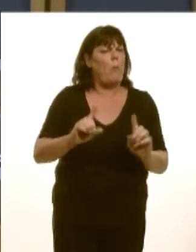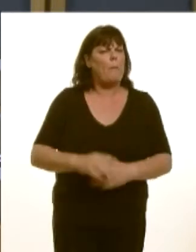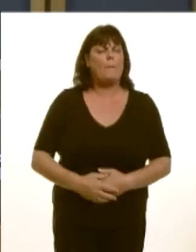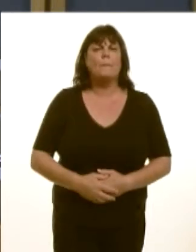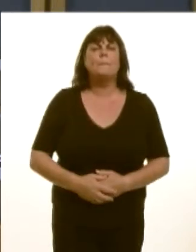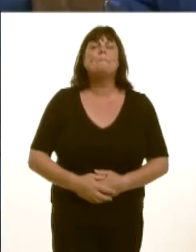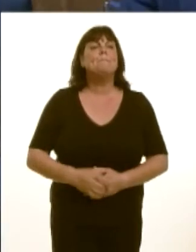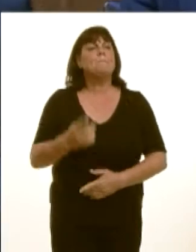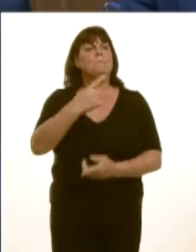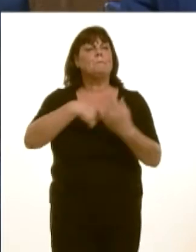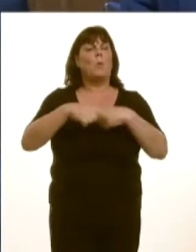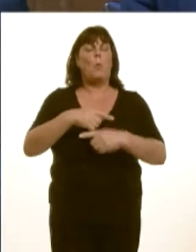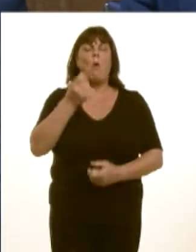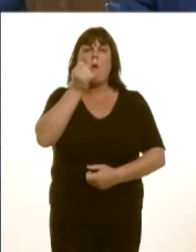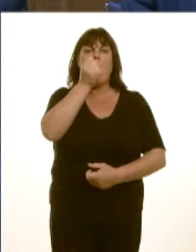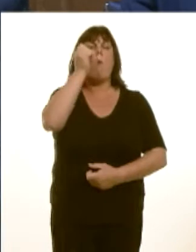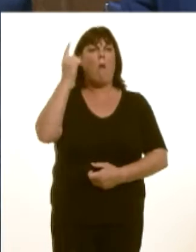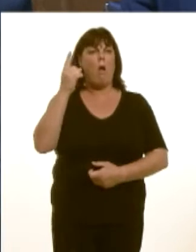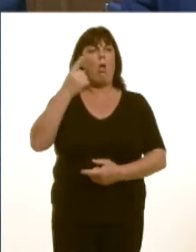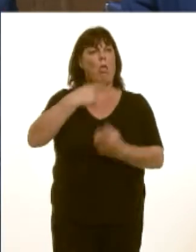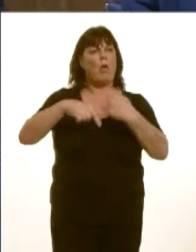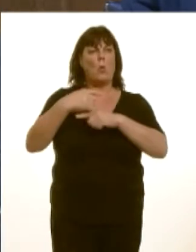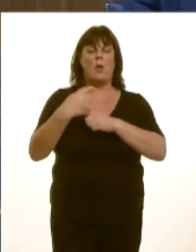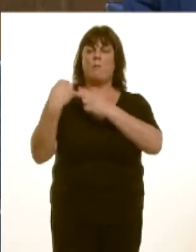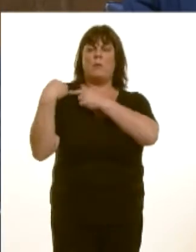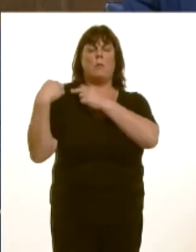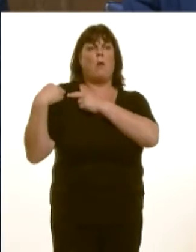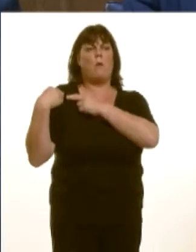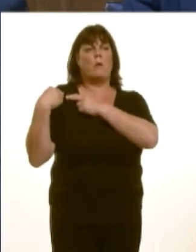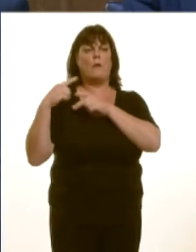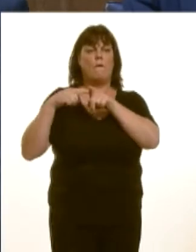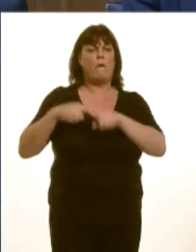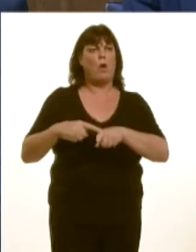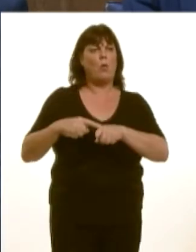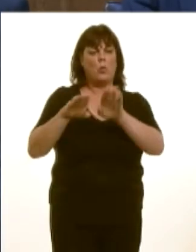have due regard to the United Nations Convention on the Rights of the Child in developing policies